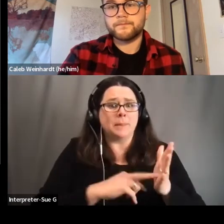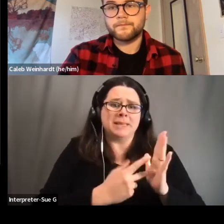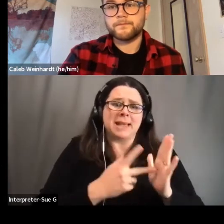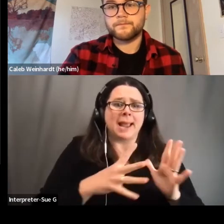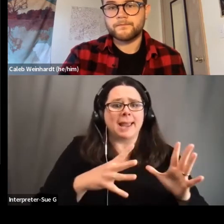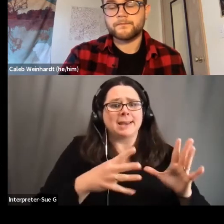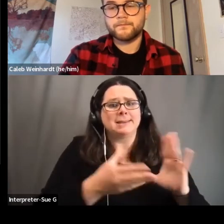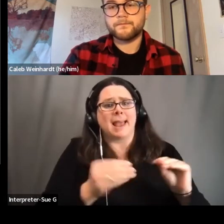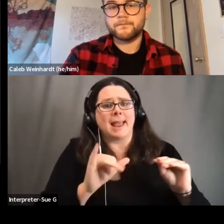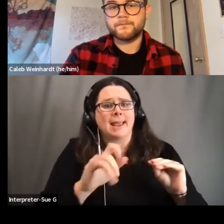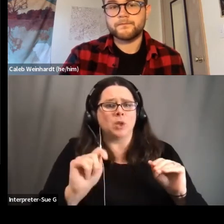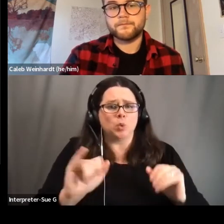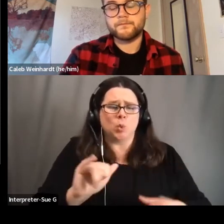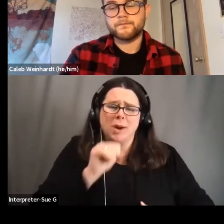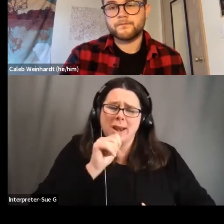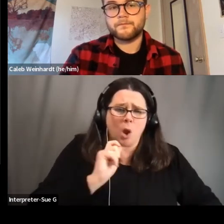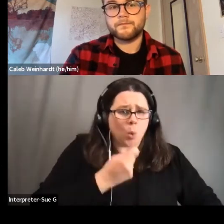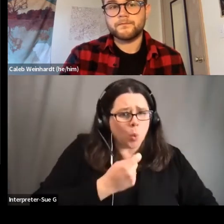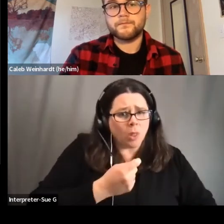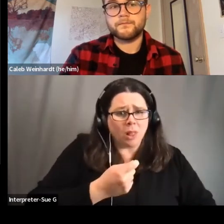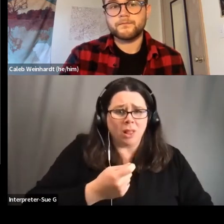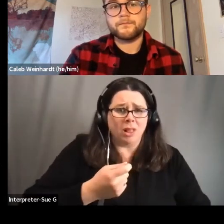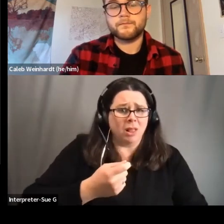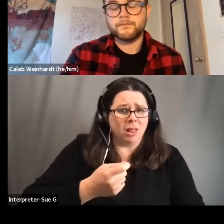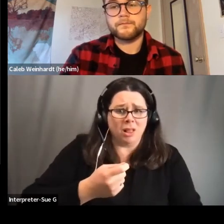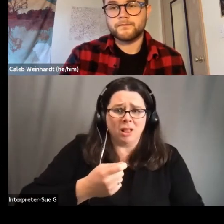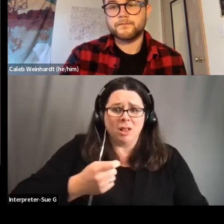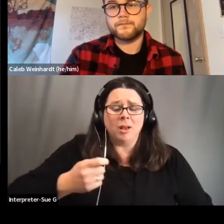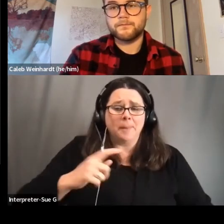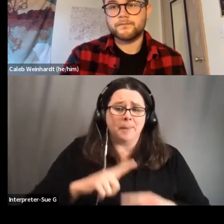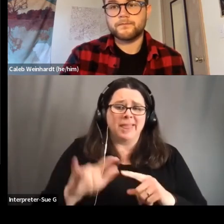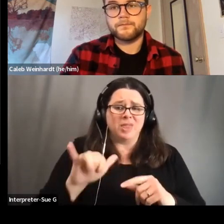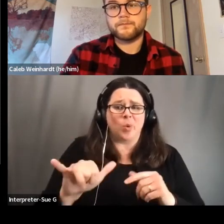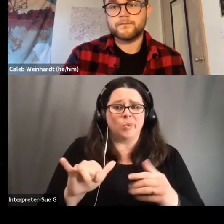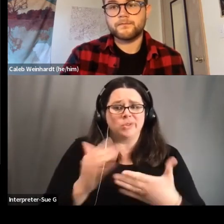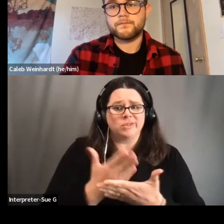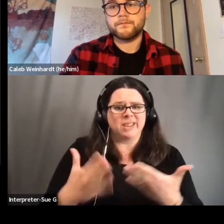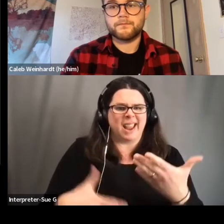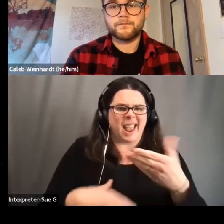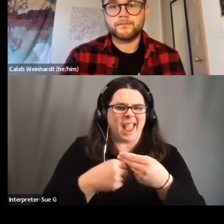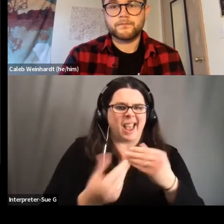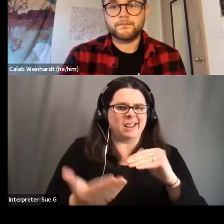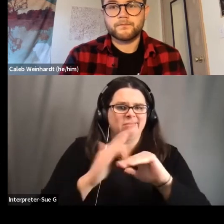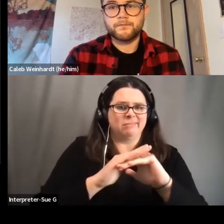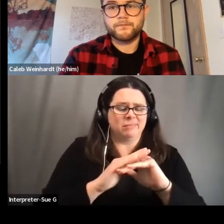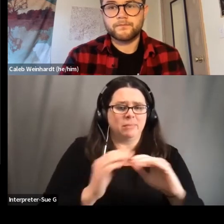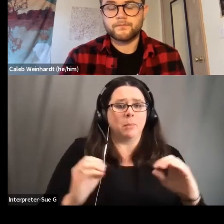So not cool on either of them or any of them but those things I think are just adding to the additional layers